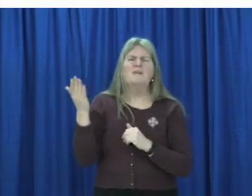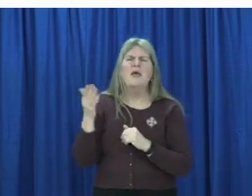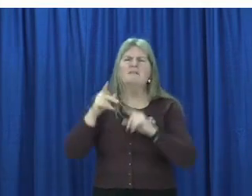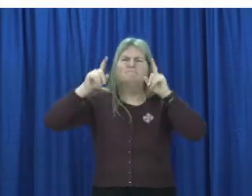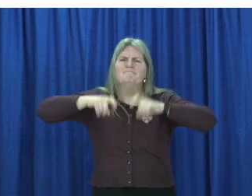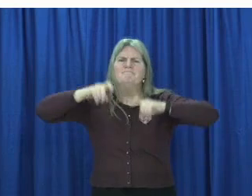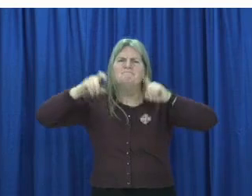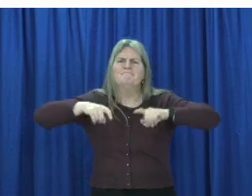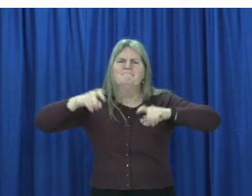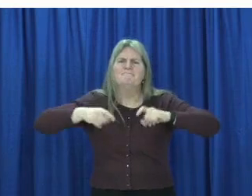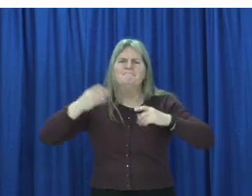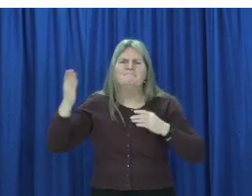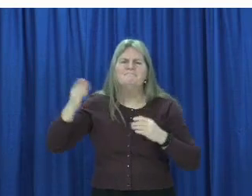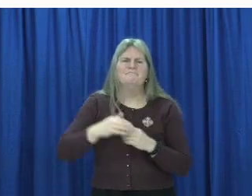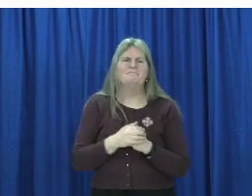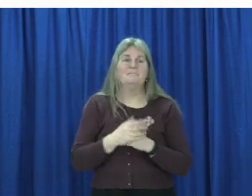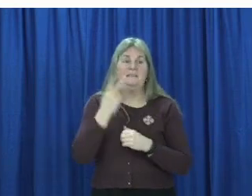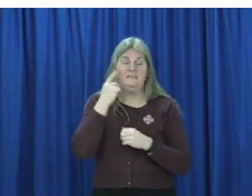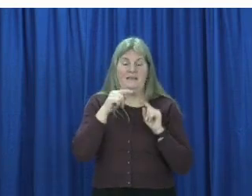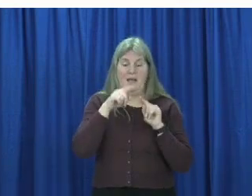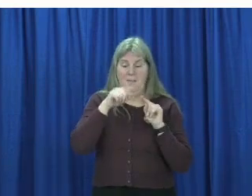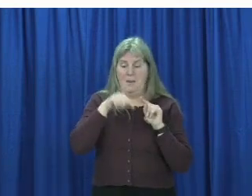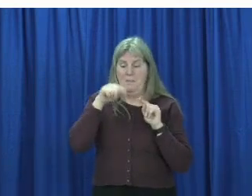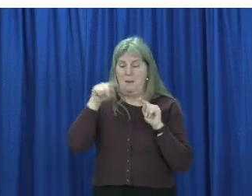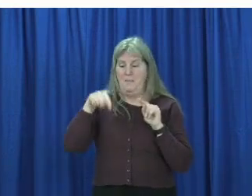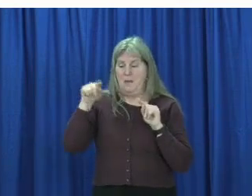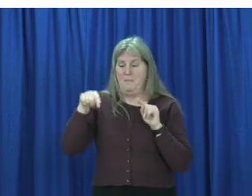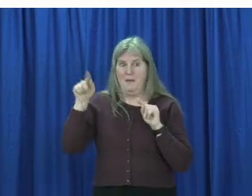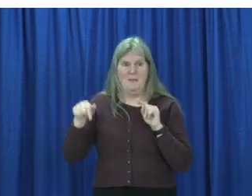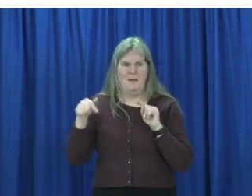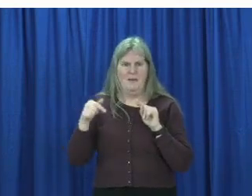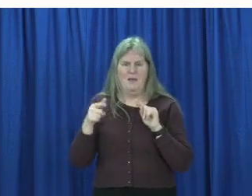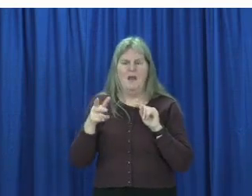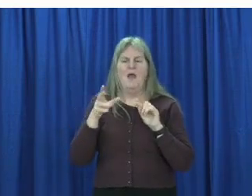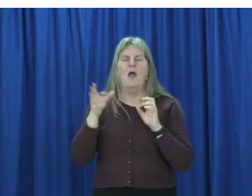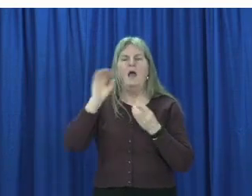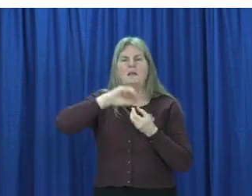The bars here indicate how many tests have occurred each day.